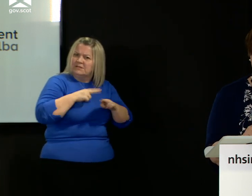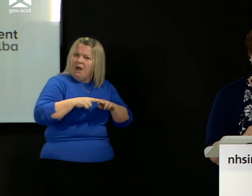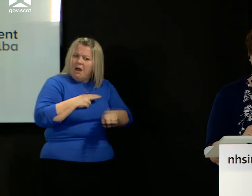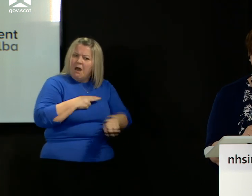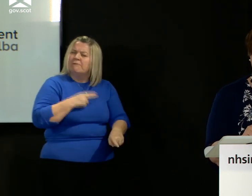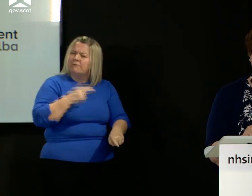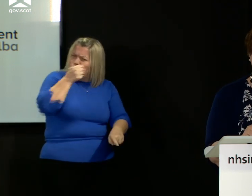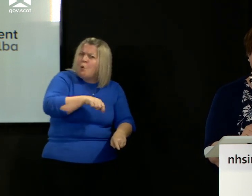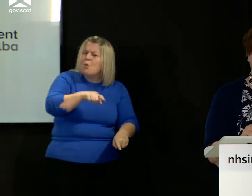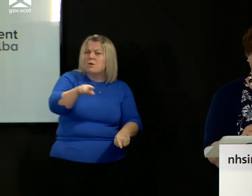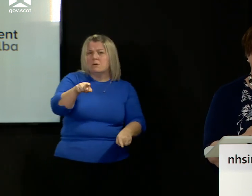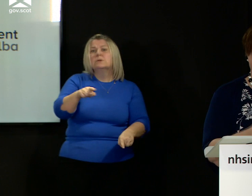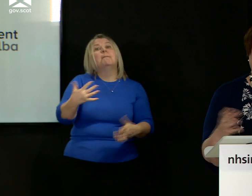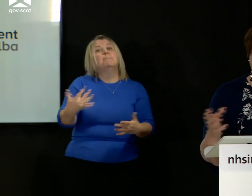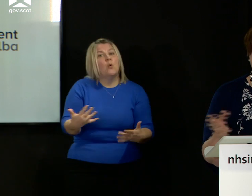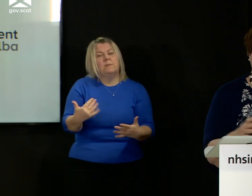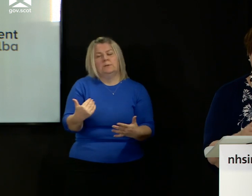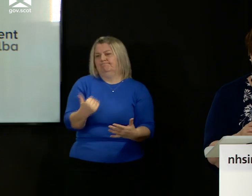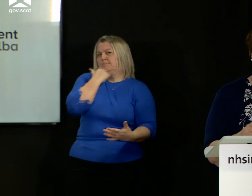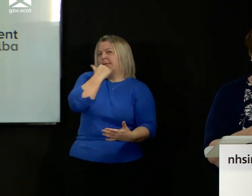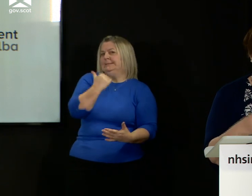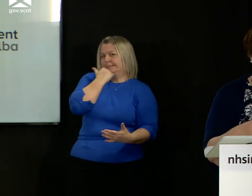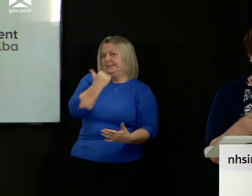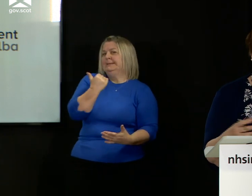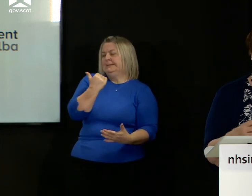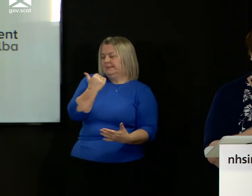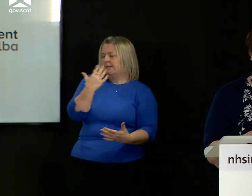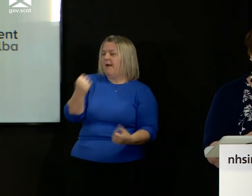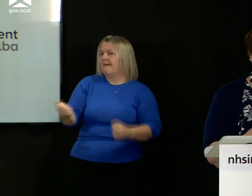a sufficient supply and as the first minister said continuing to make sure